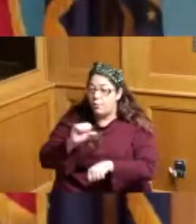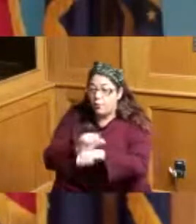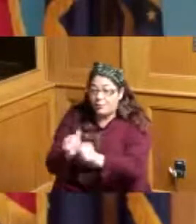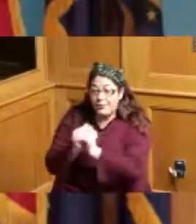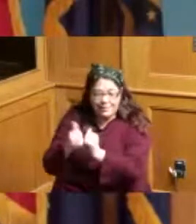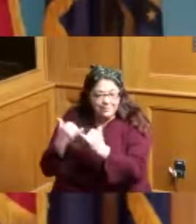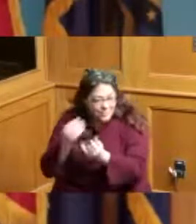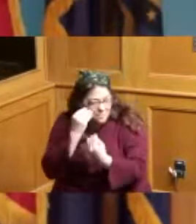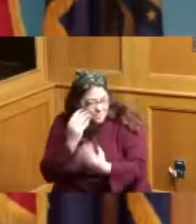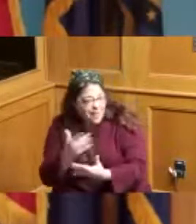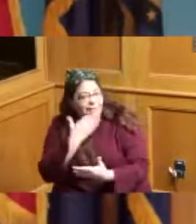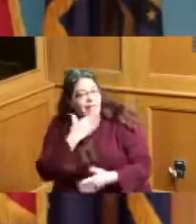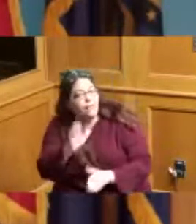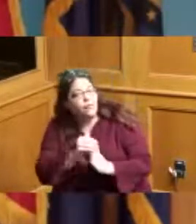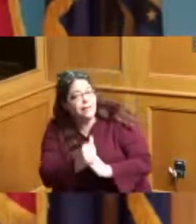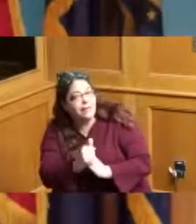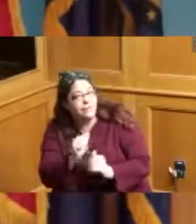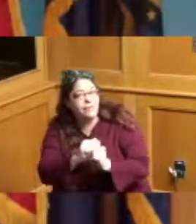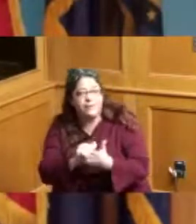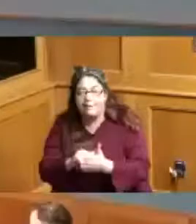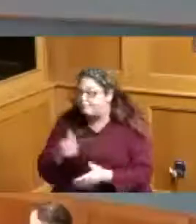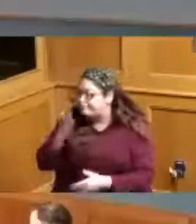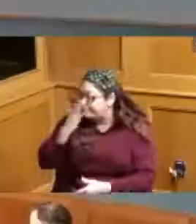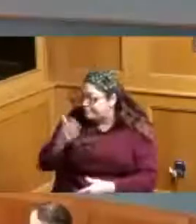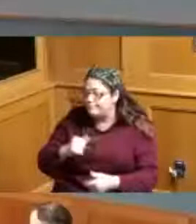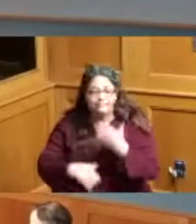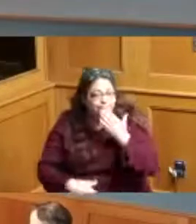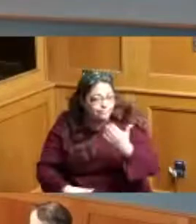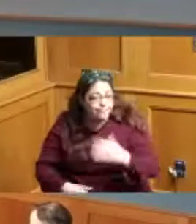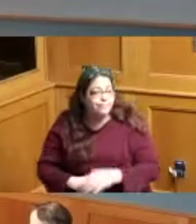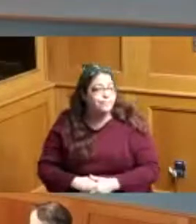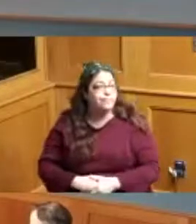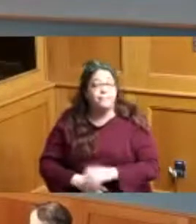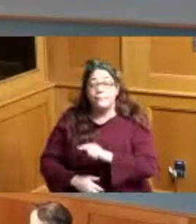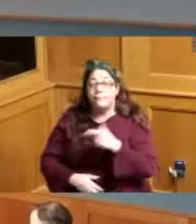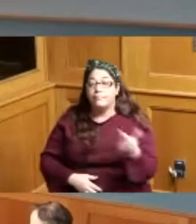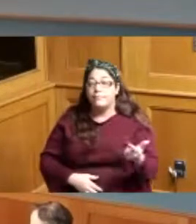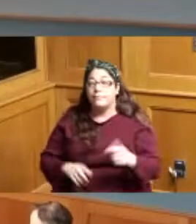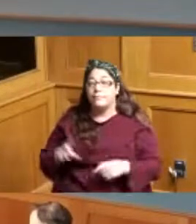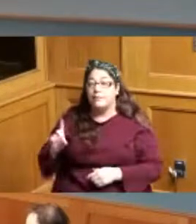you for your leadership you're welcome thank you thank you Commissioner house thank you thank you